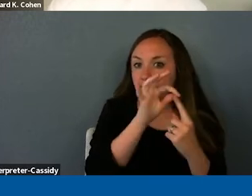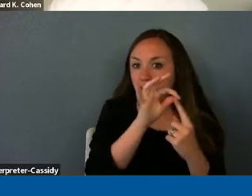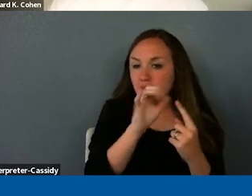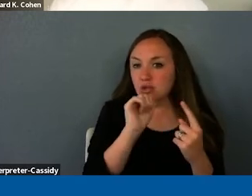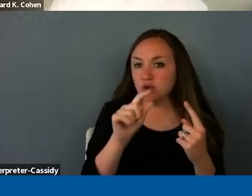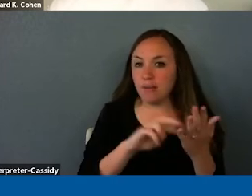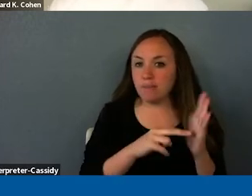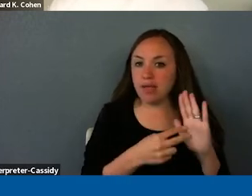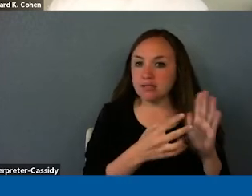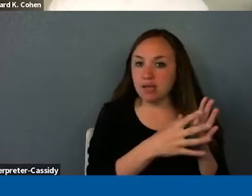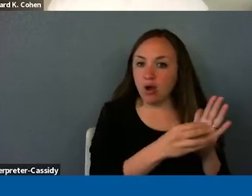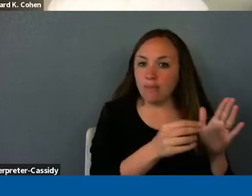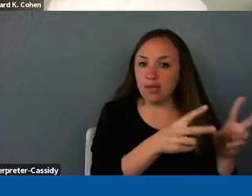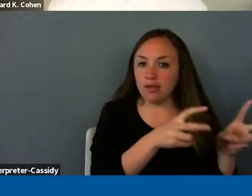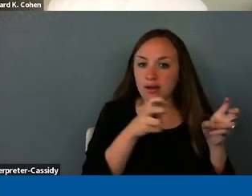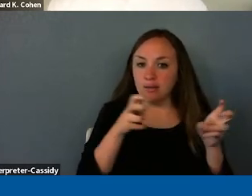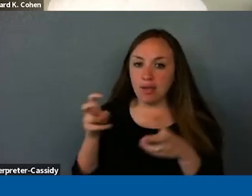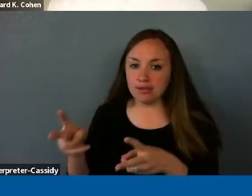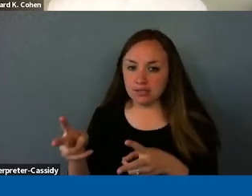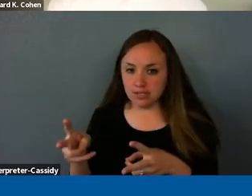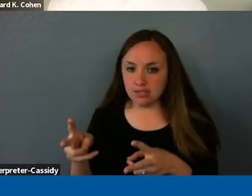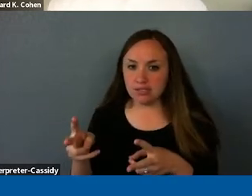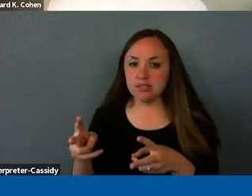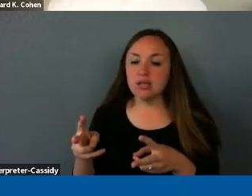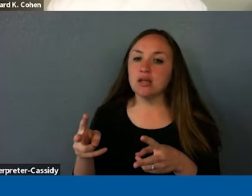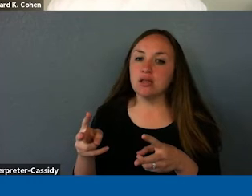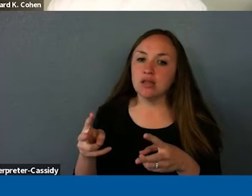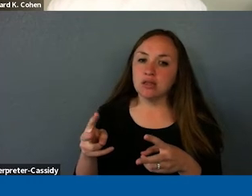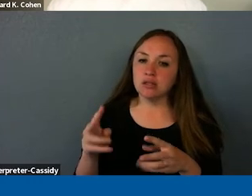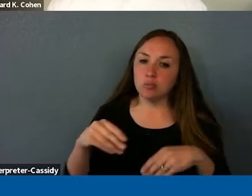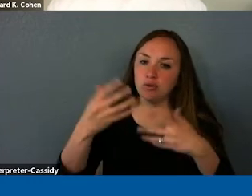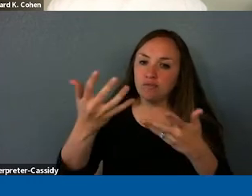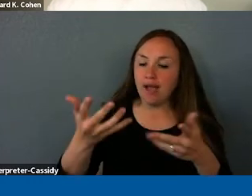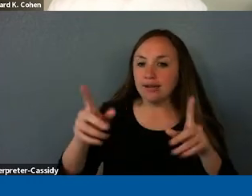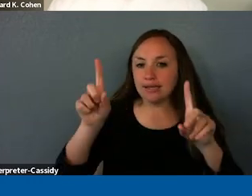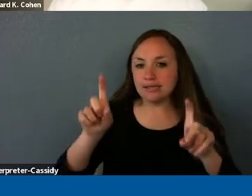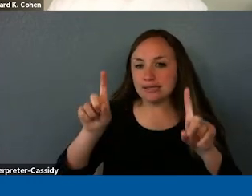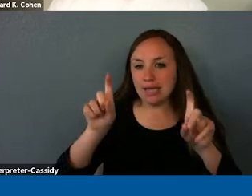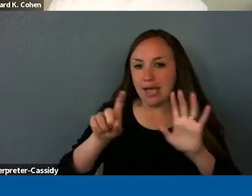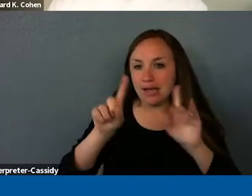to be copied and pasted. The primary purpose of those examples are to provide a test bed to browser, and assistive technology vendors